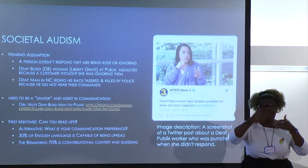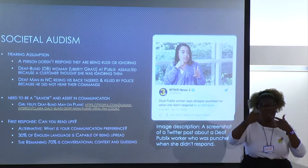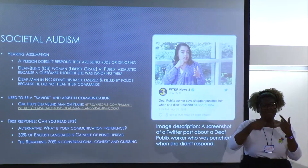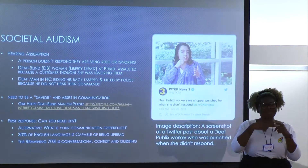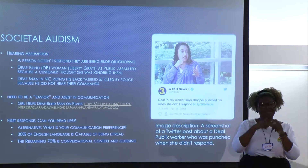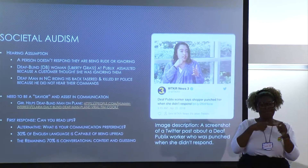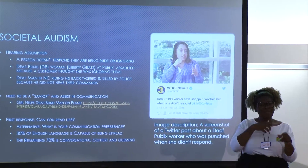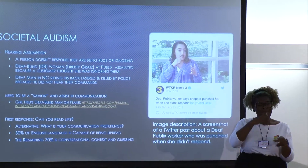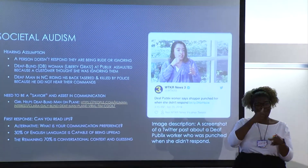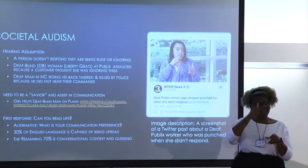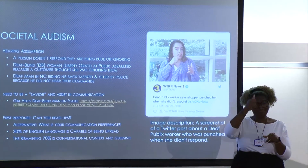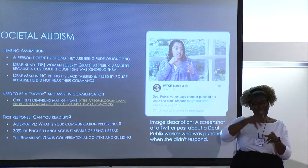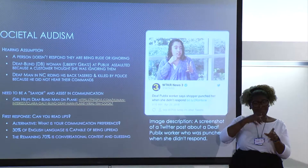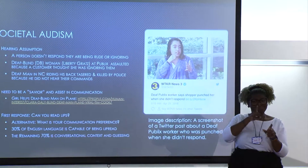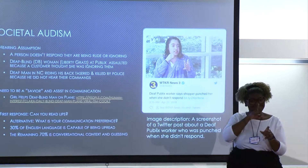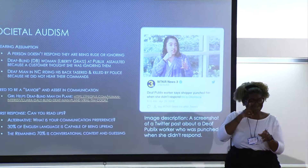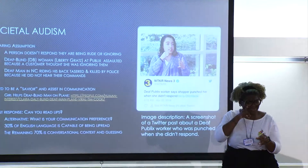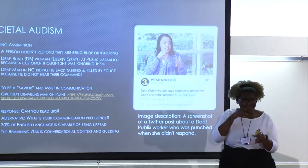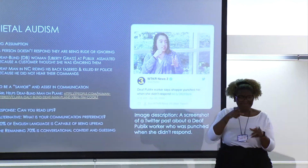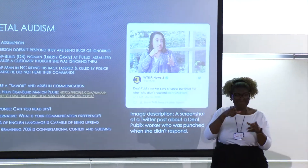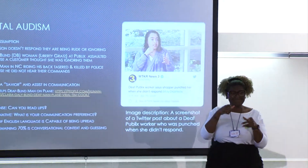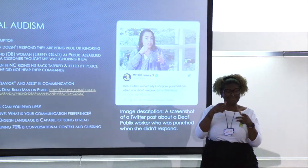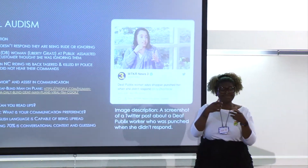A police officer was giving directives